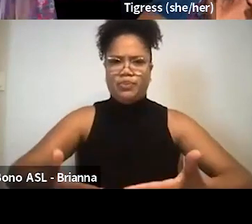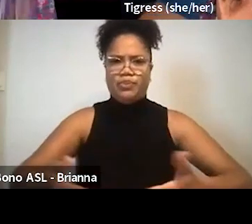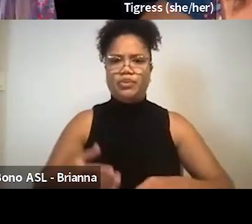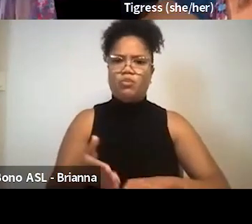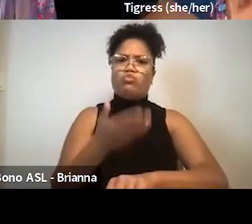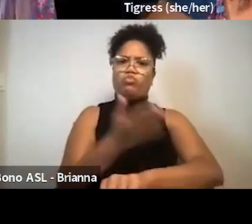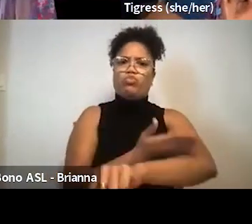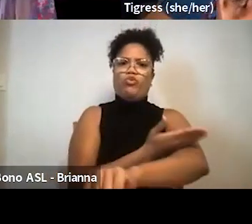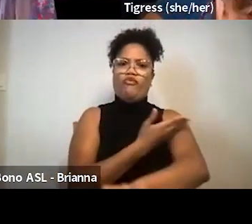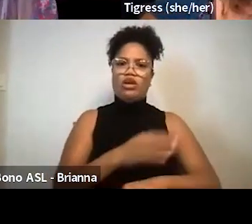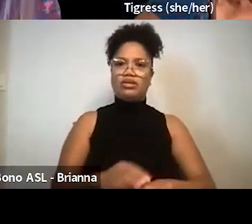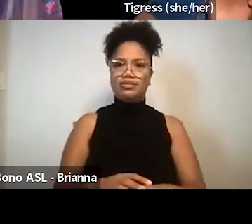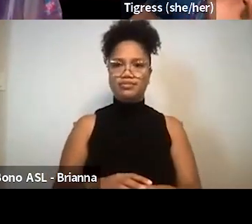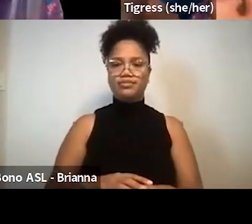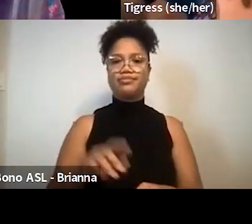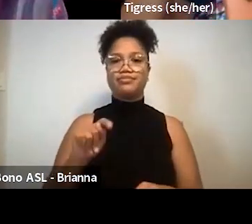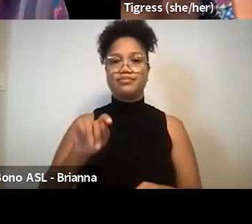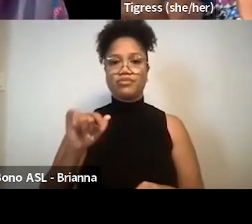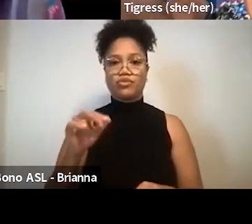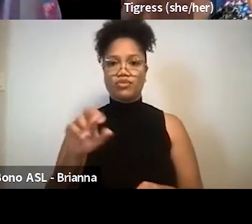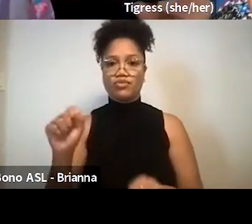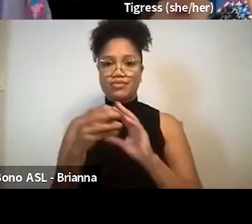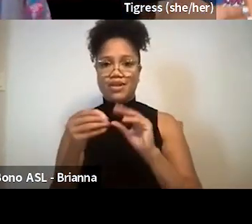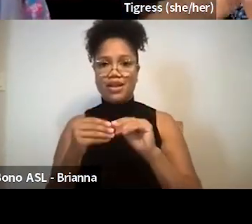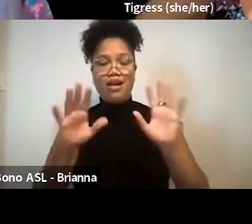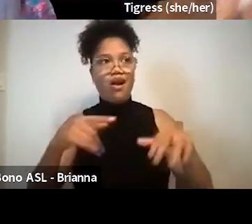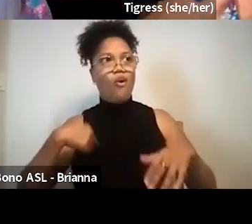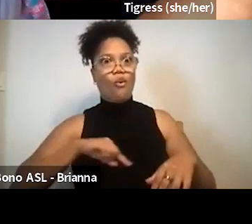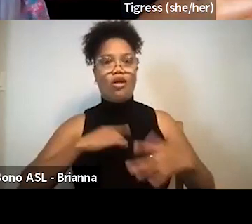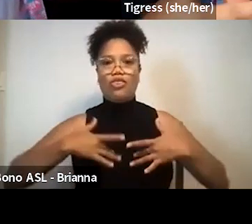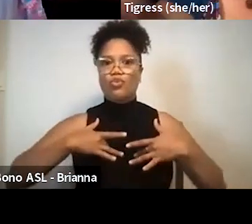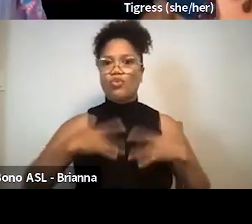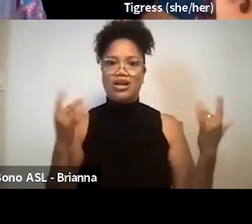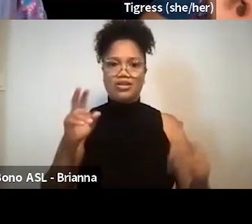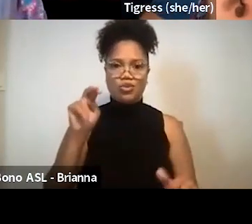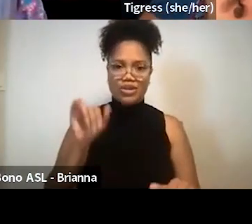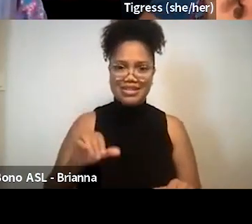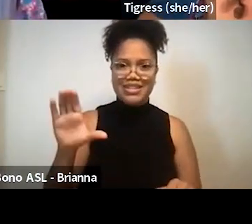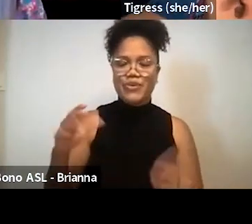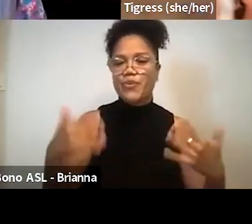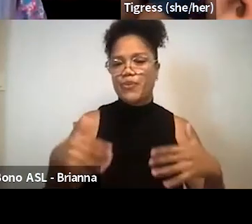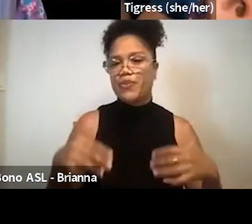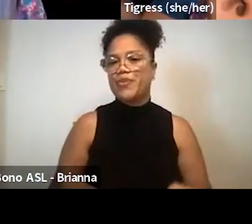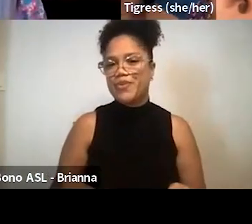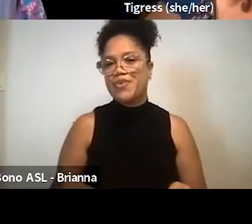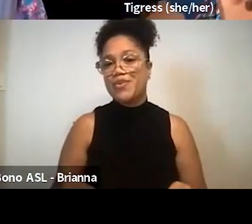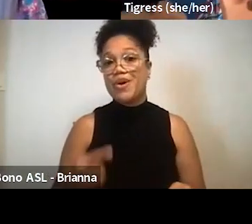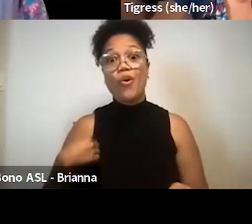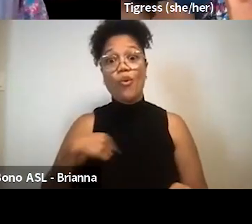We're also really thrilled about New York City, obviously. And as we talked about what we would share with the community today,